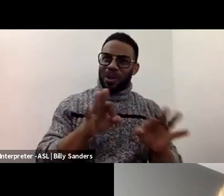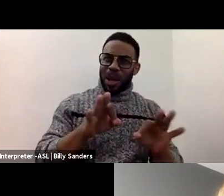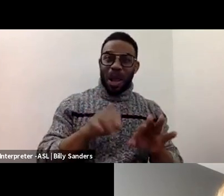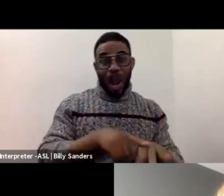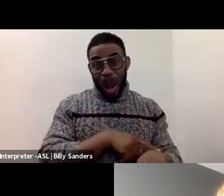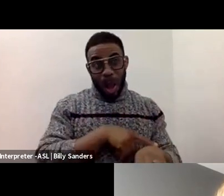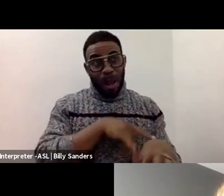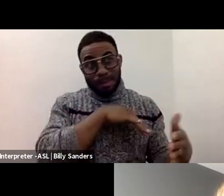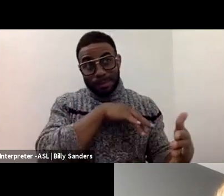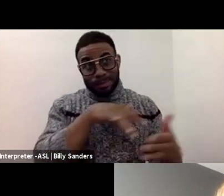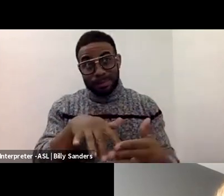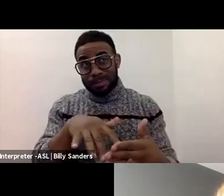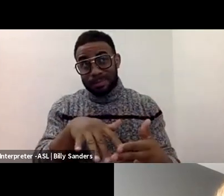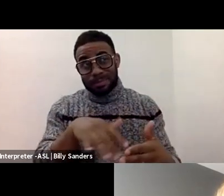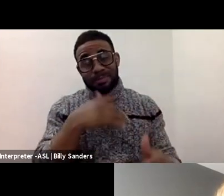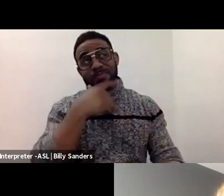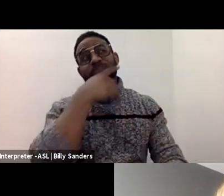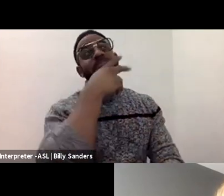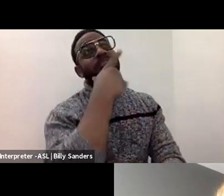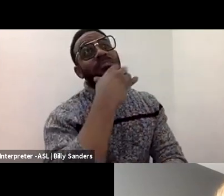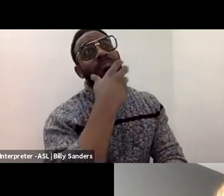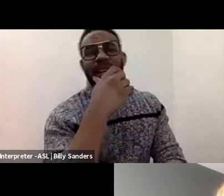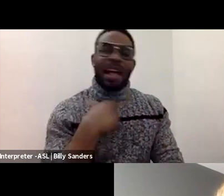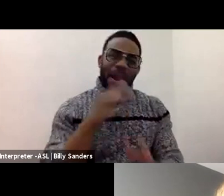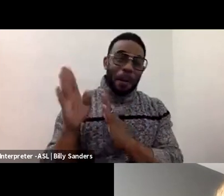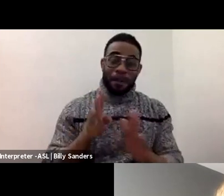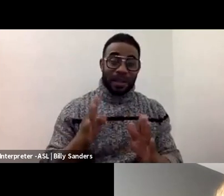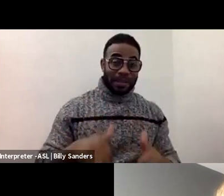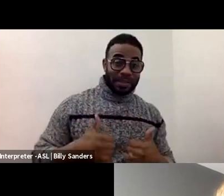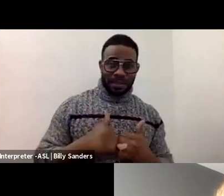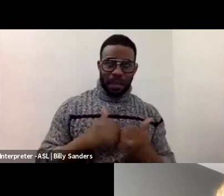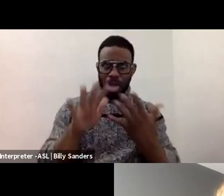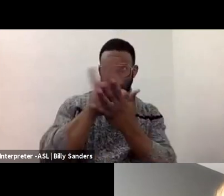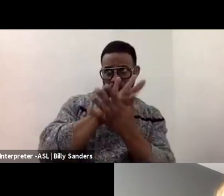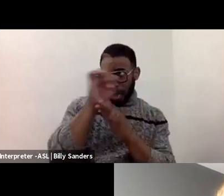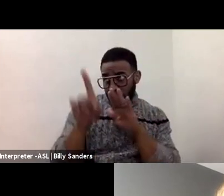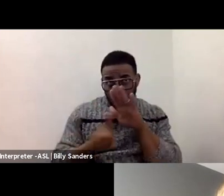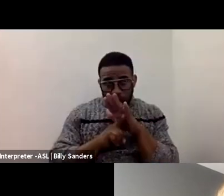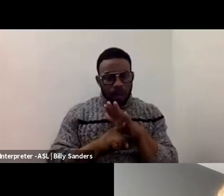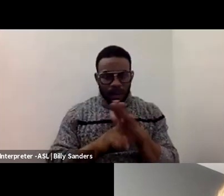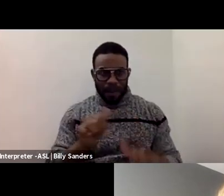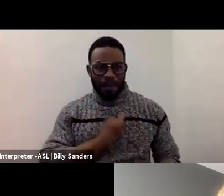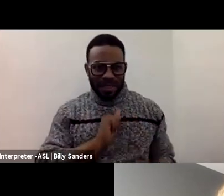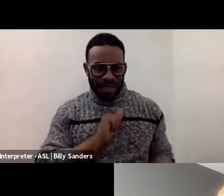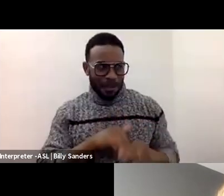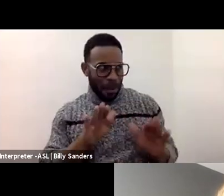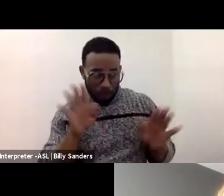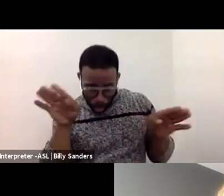So, you know I was like I don't plan to exist in obscurity by myself in my room all the time.